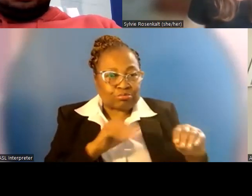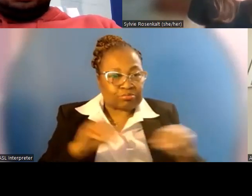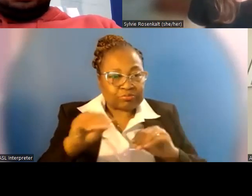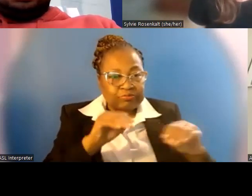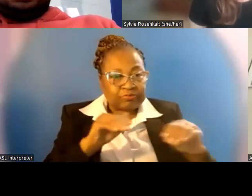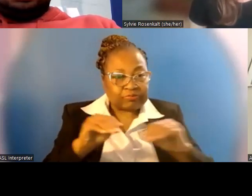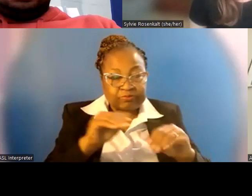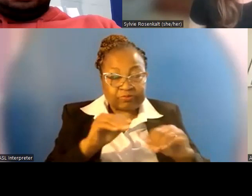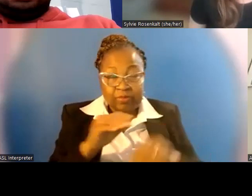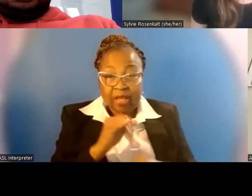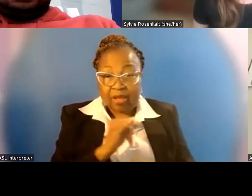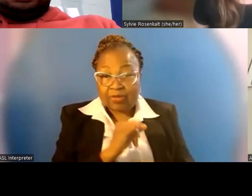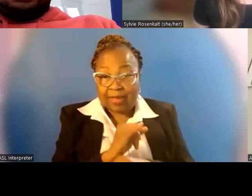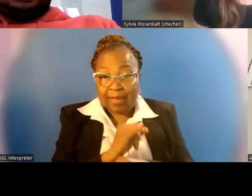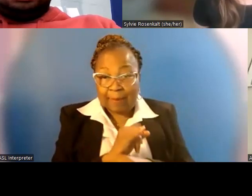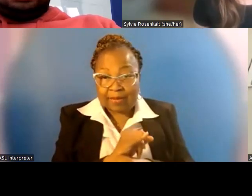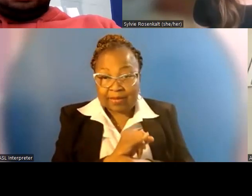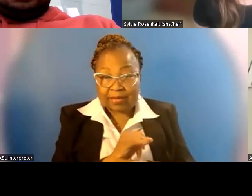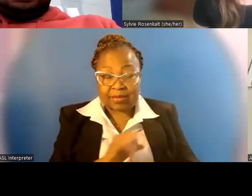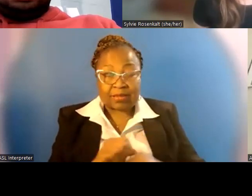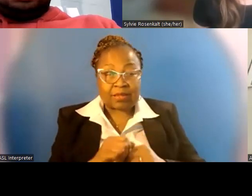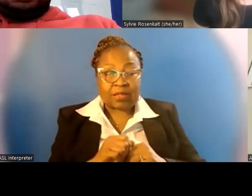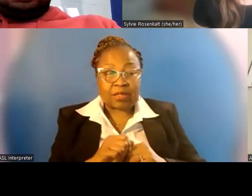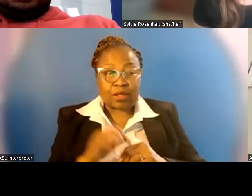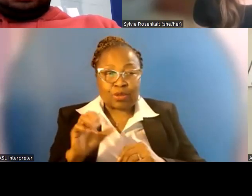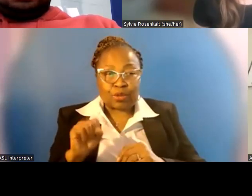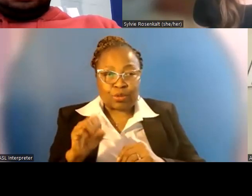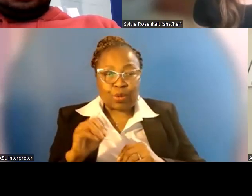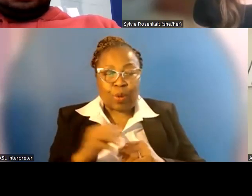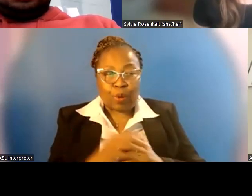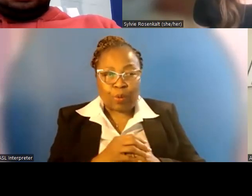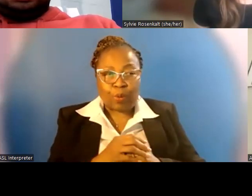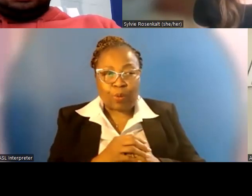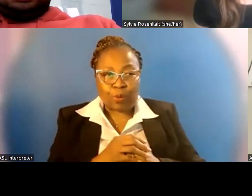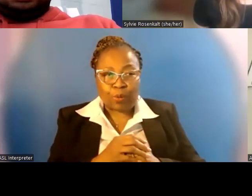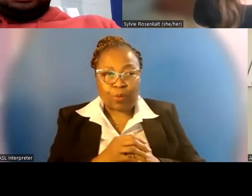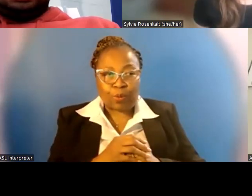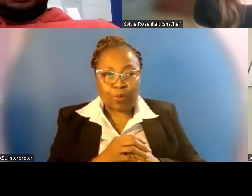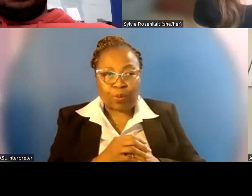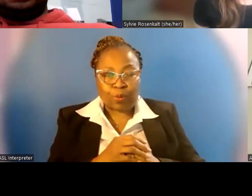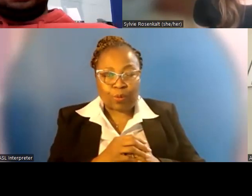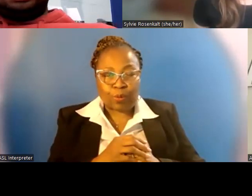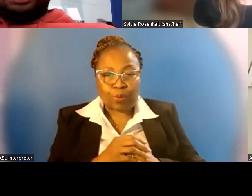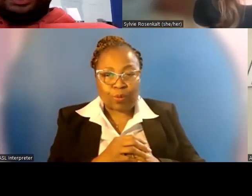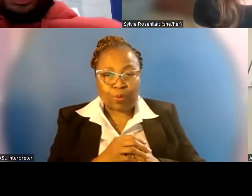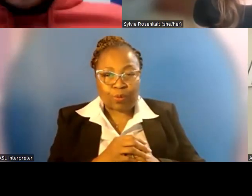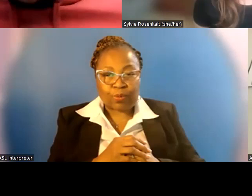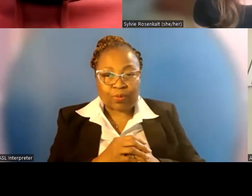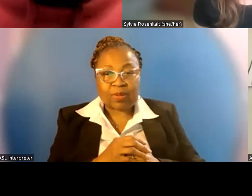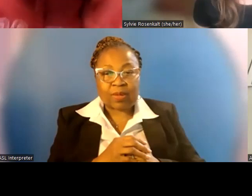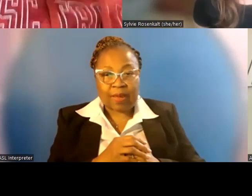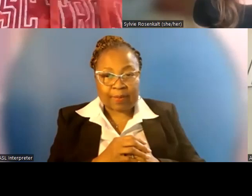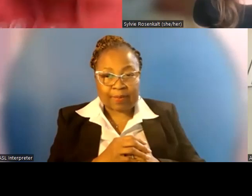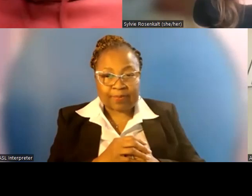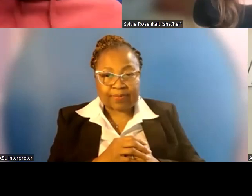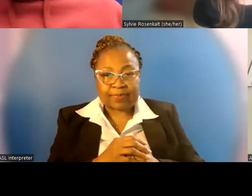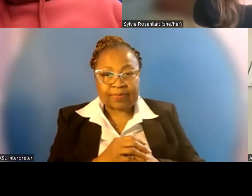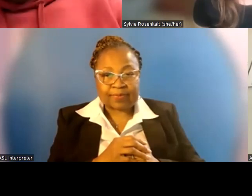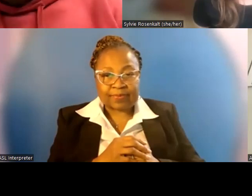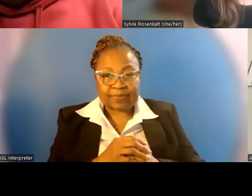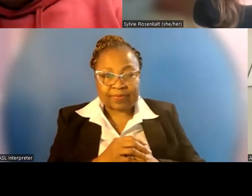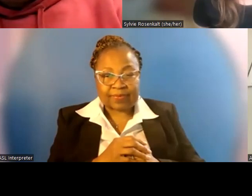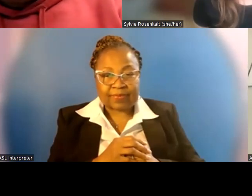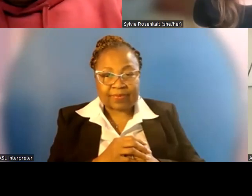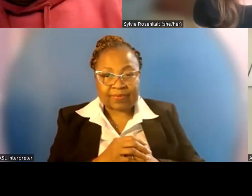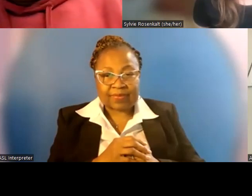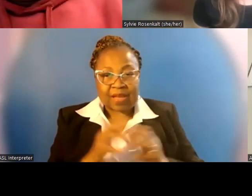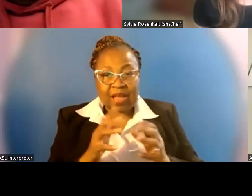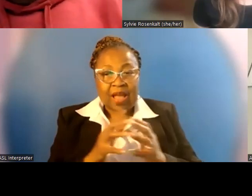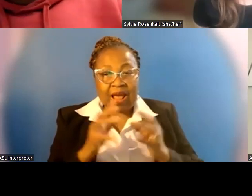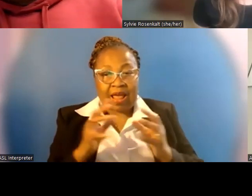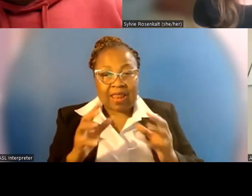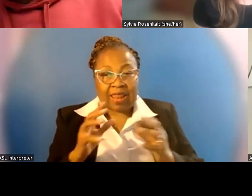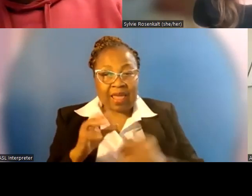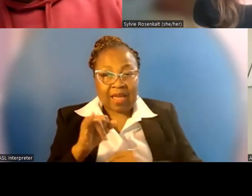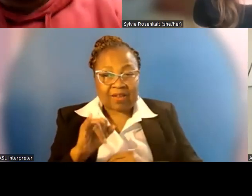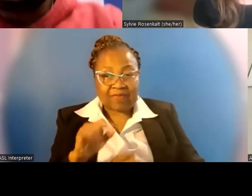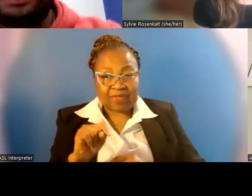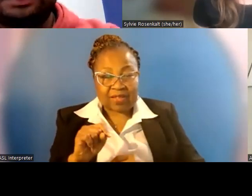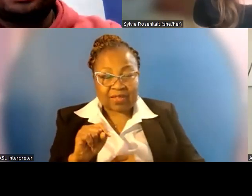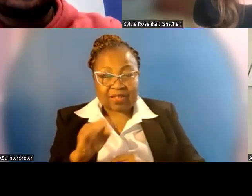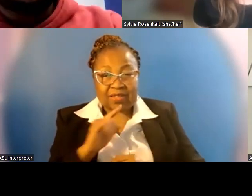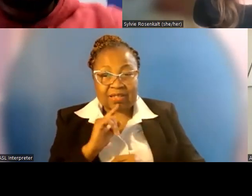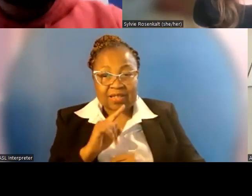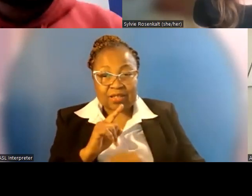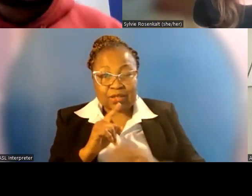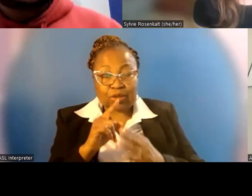So it's, so yeah I guess a lot of it is what the,